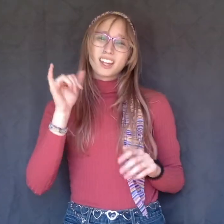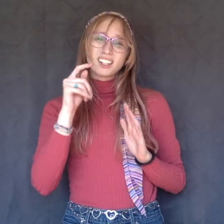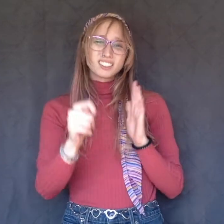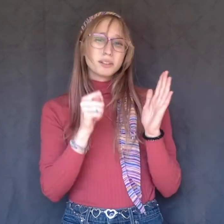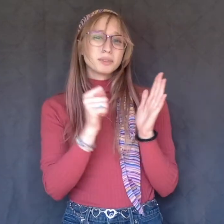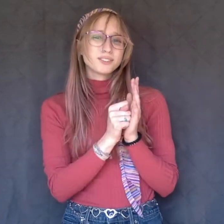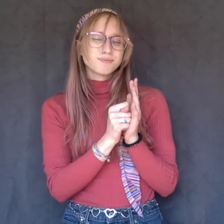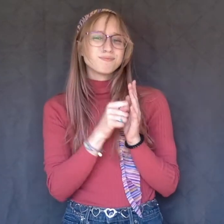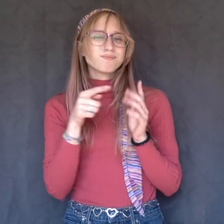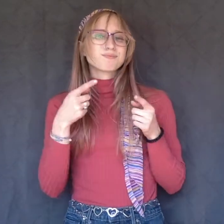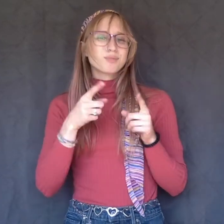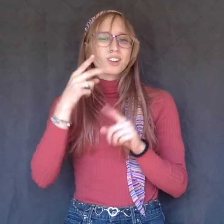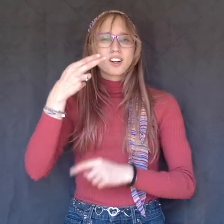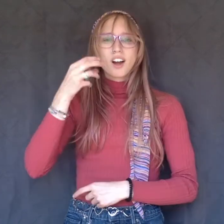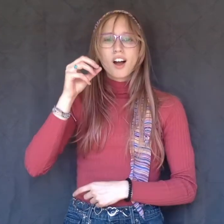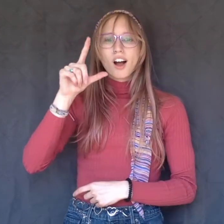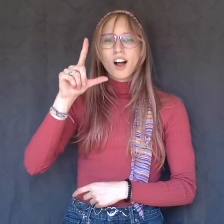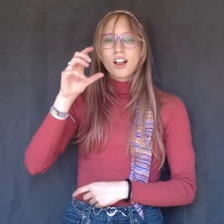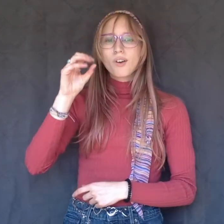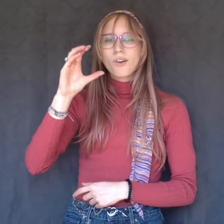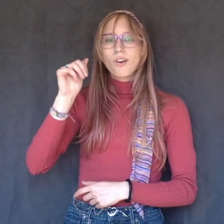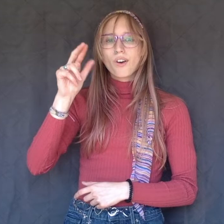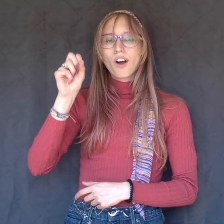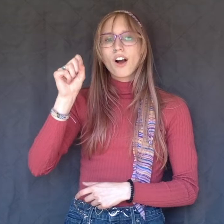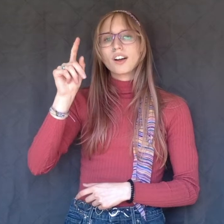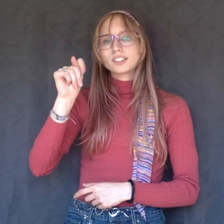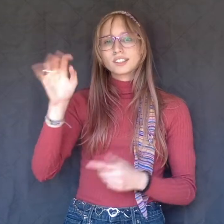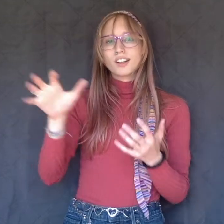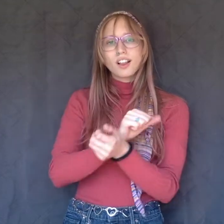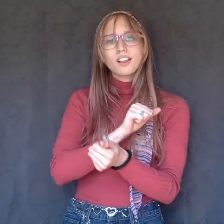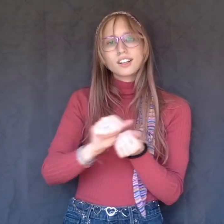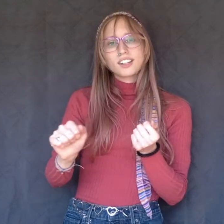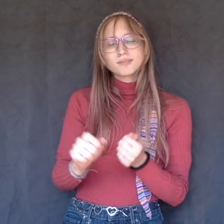But, during that time period was when the Holocaust took place.